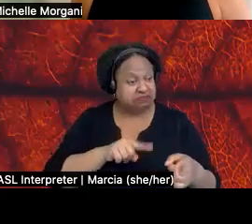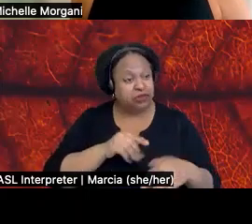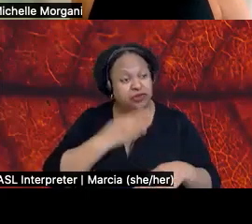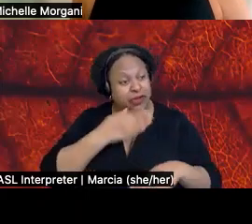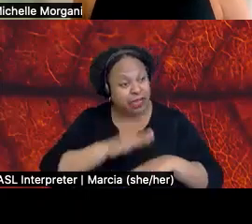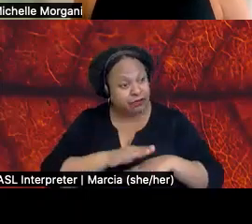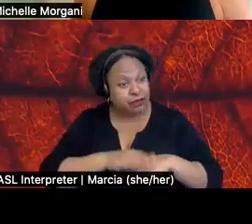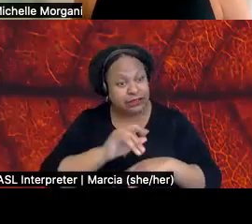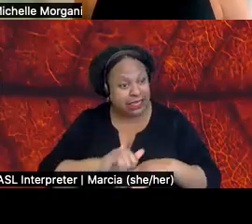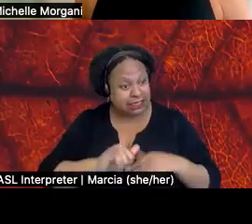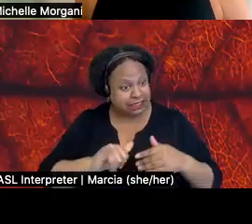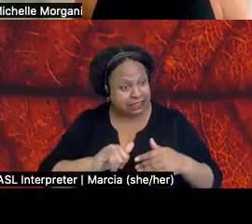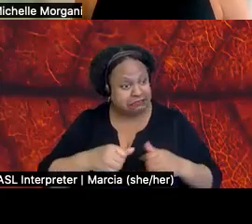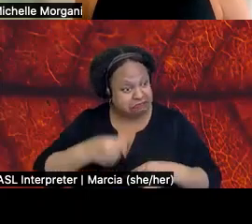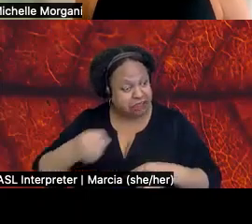It's super stressful.